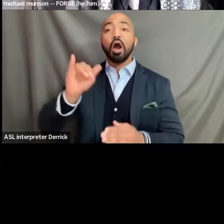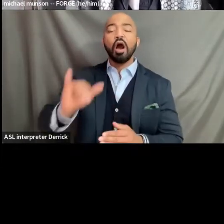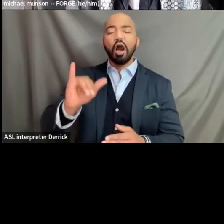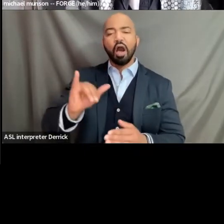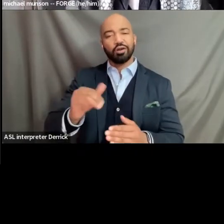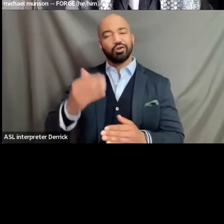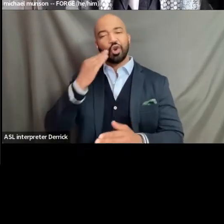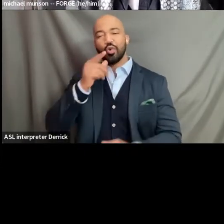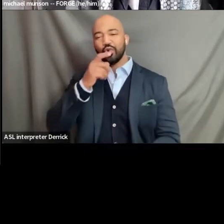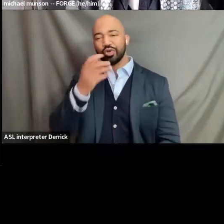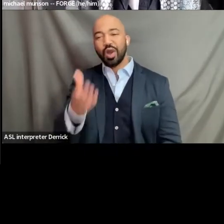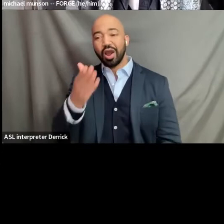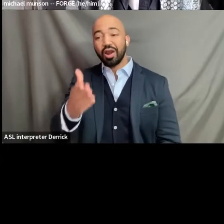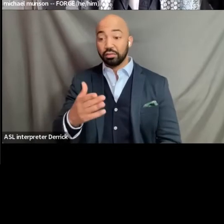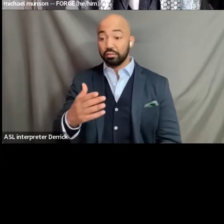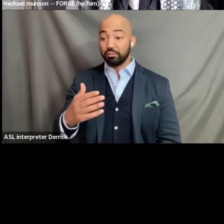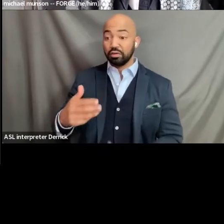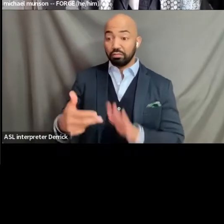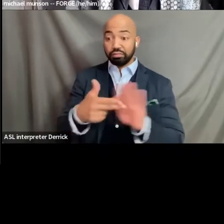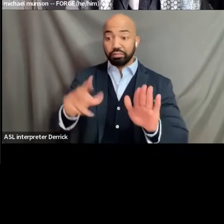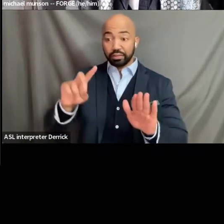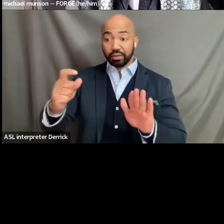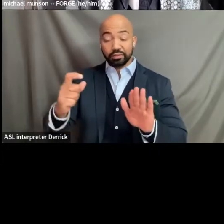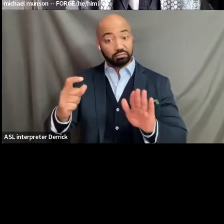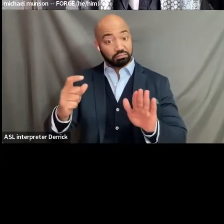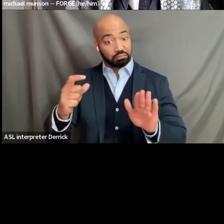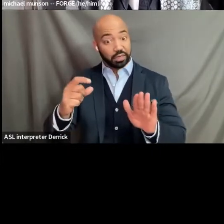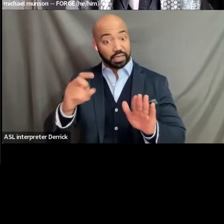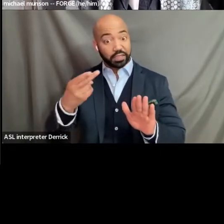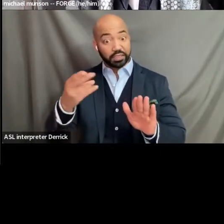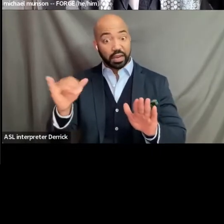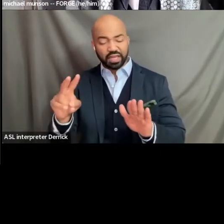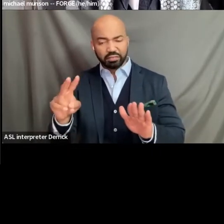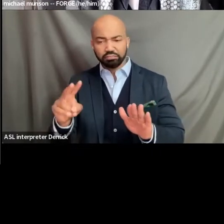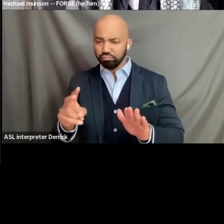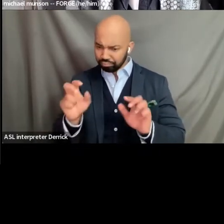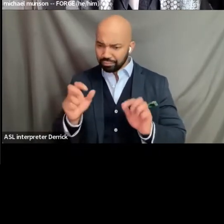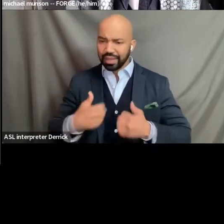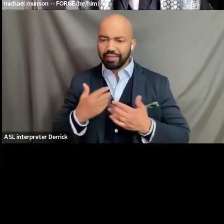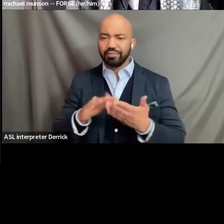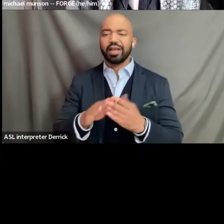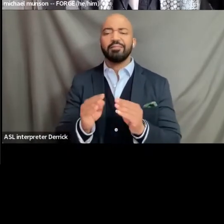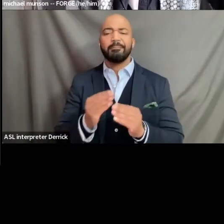"Darling it gets nothing but better." If you can look and use me as an example,